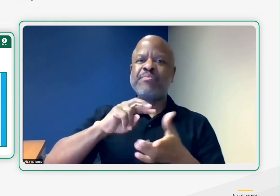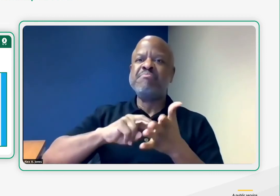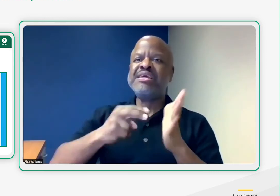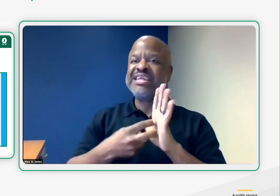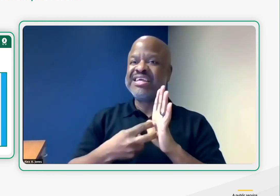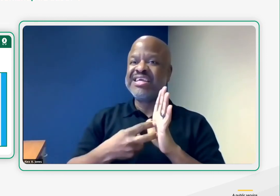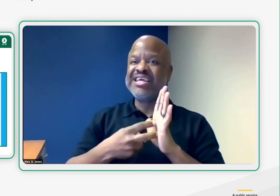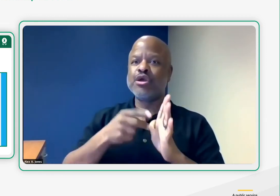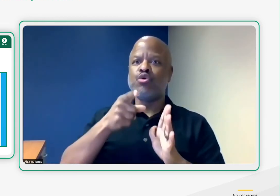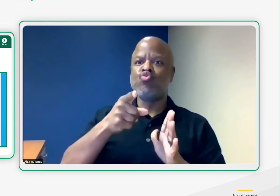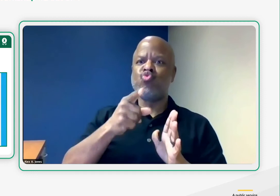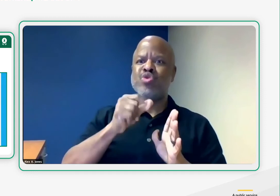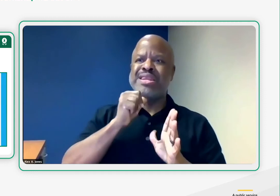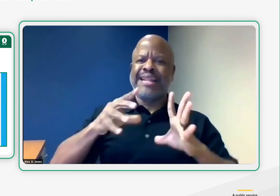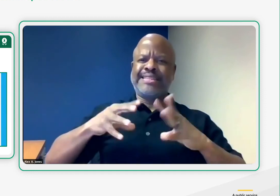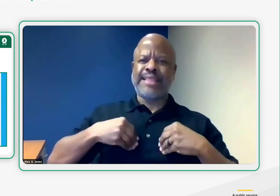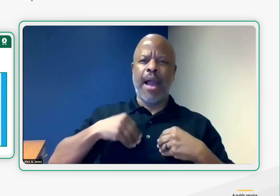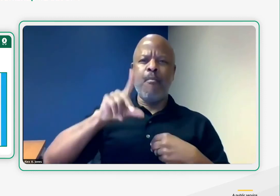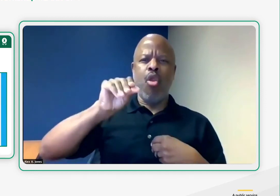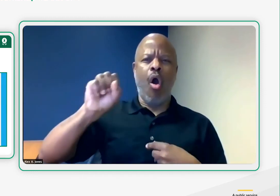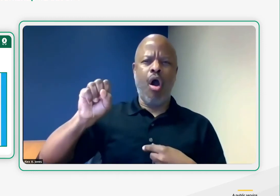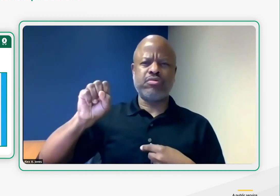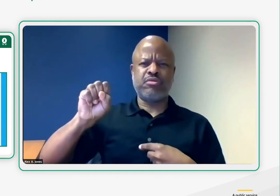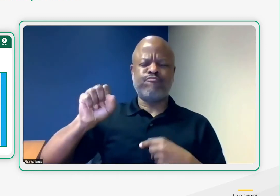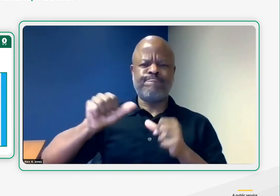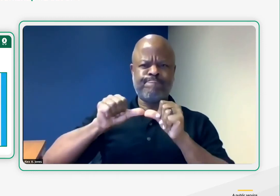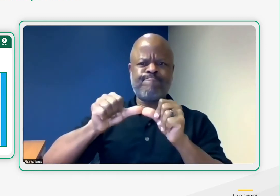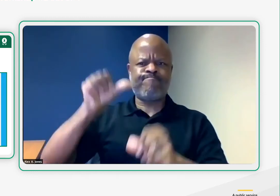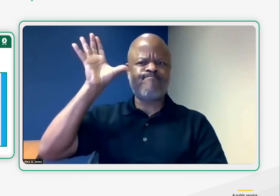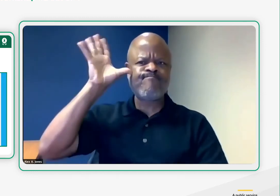It means that you're unwilling to accept the loss.